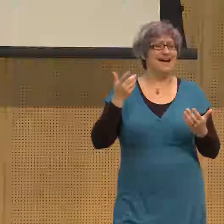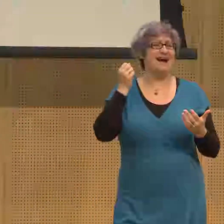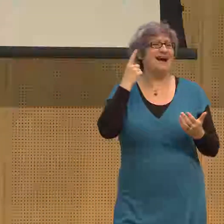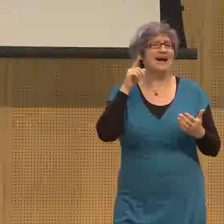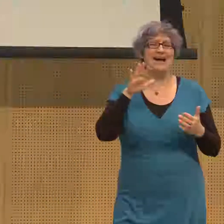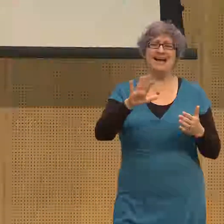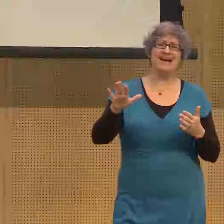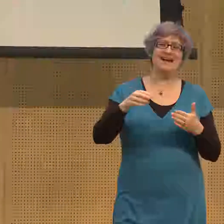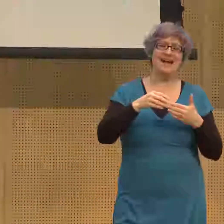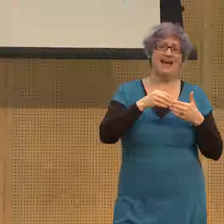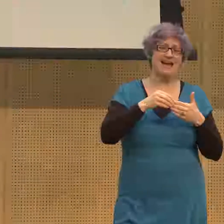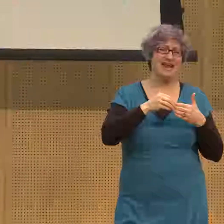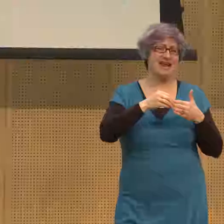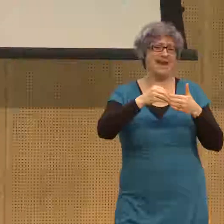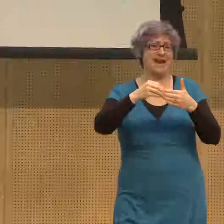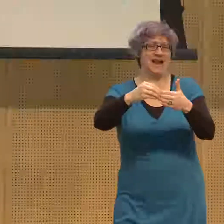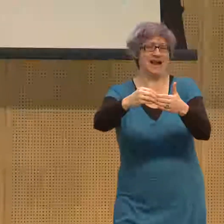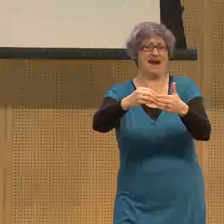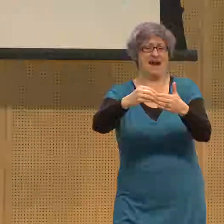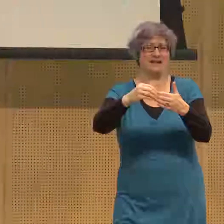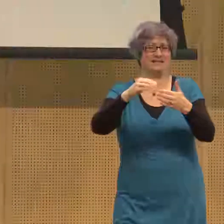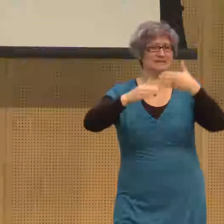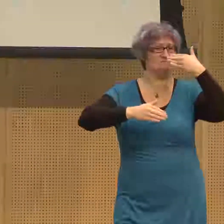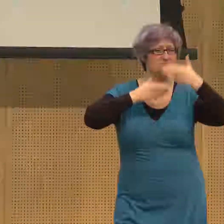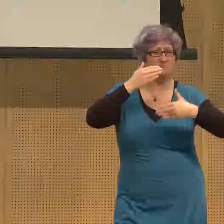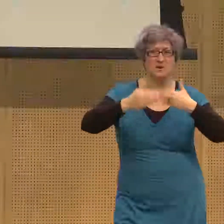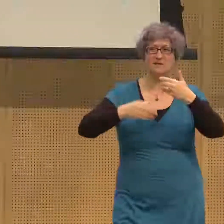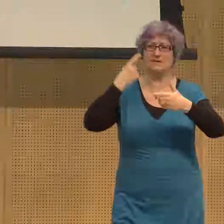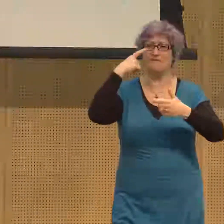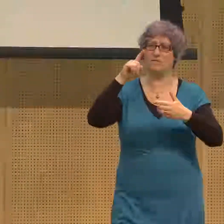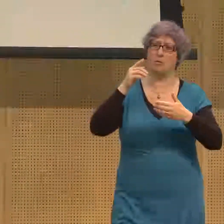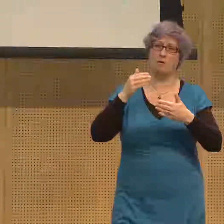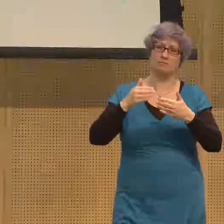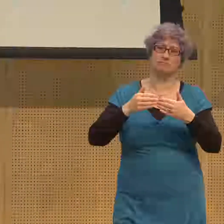Half of the teachers were nuns, and half were lay-teachers.